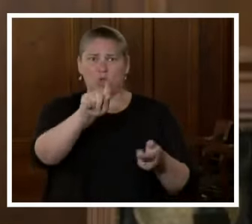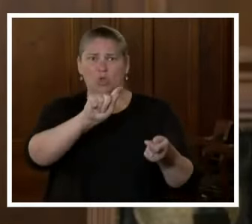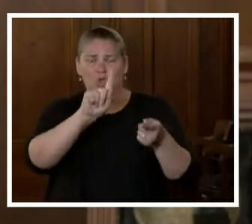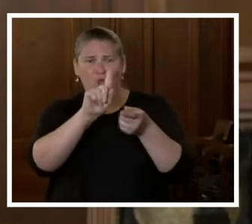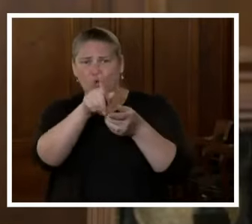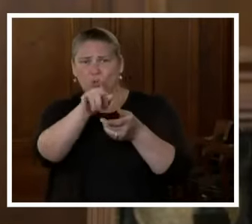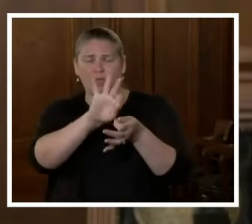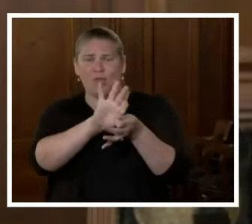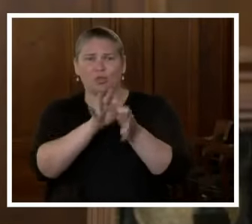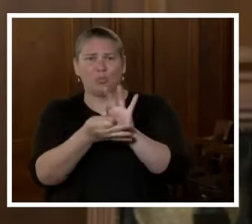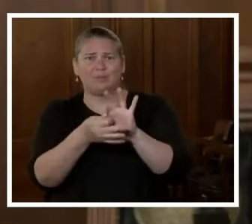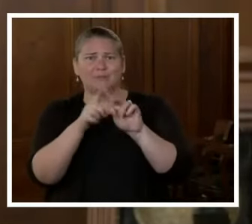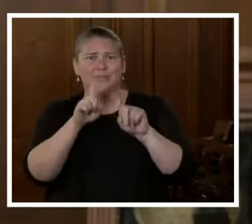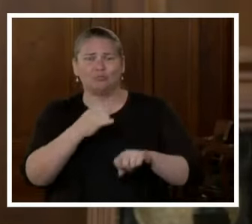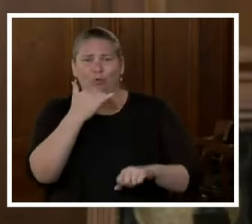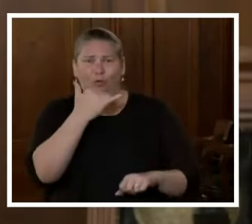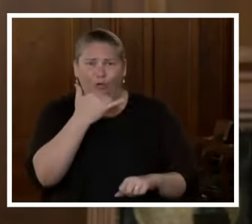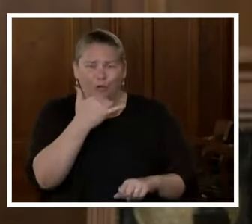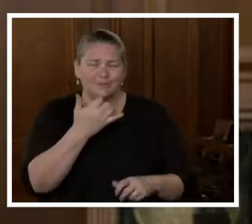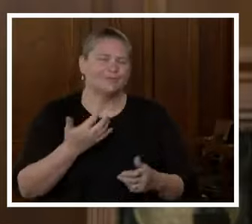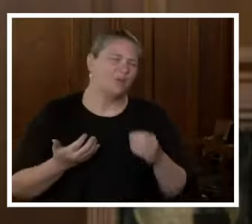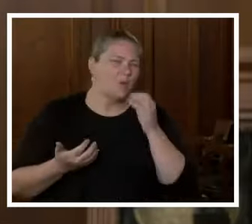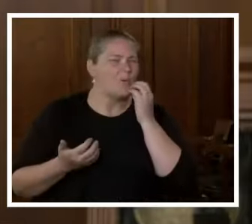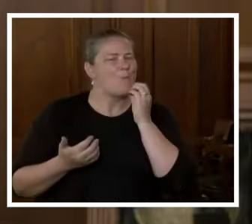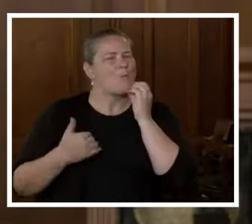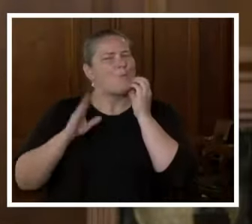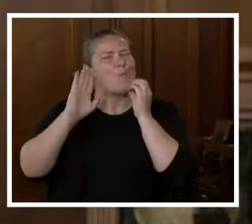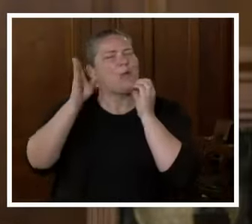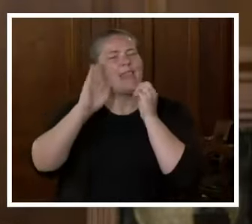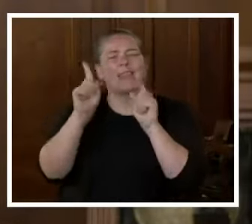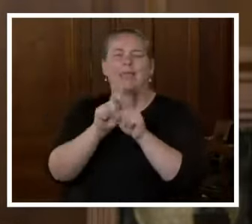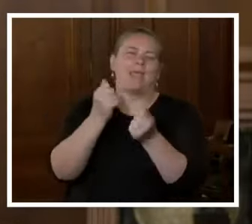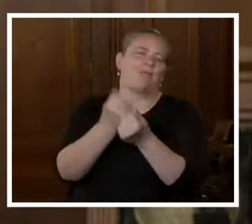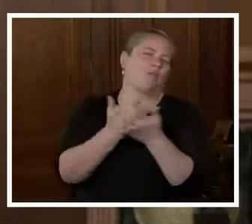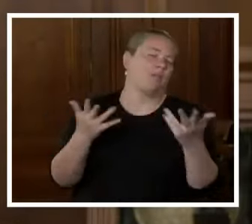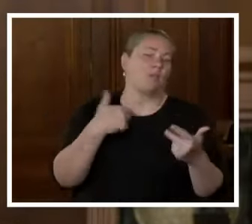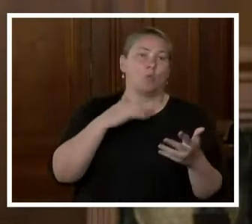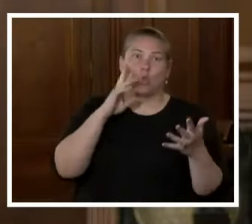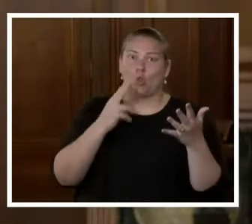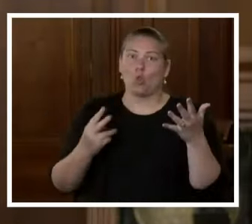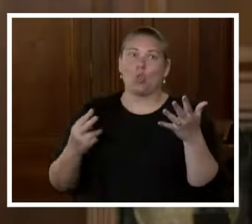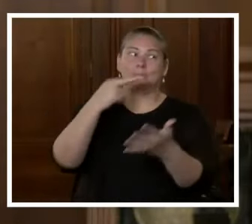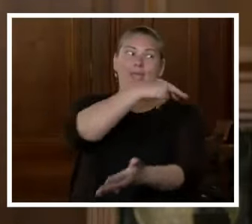PEOPLE GIVE VOICE TO, AND I DON'T THINK THAT THERE'S --